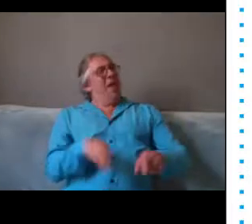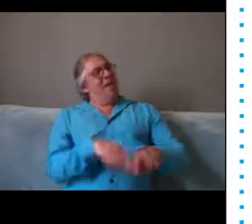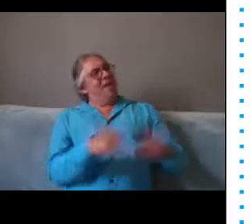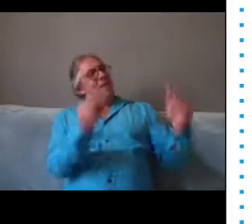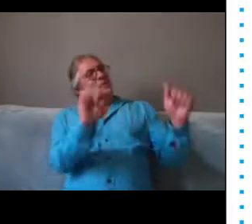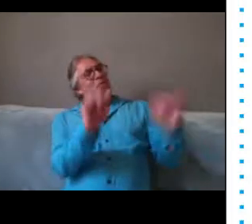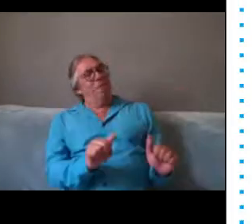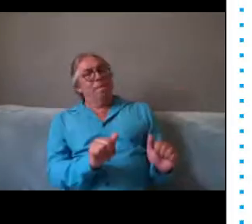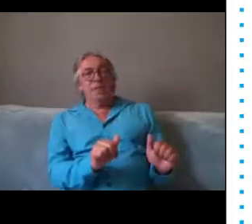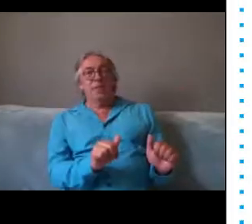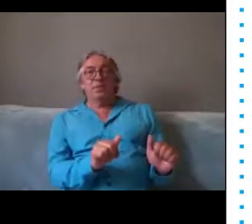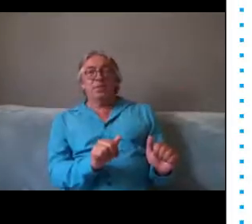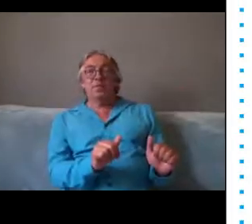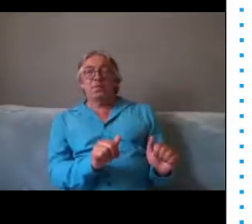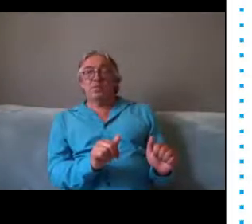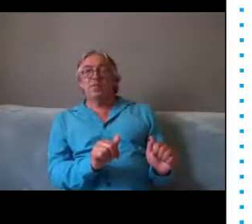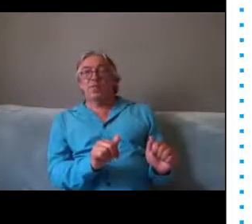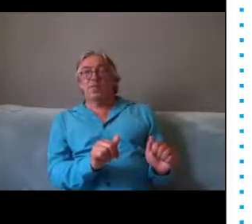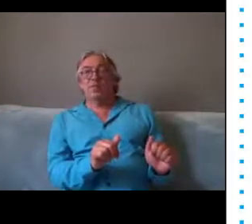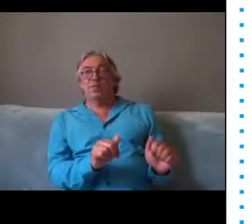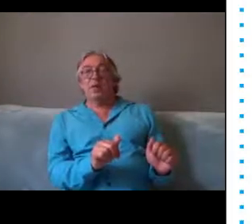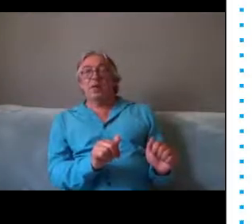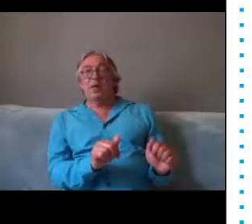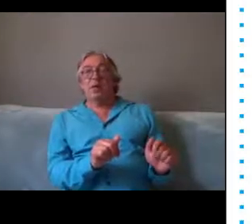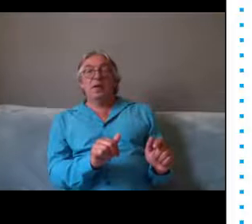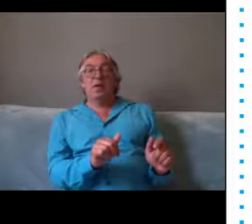As a result of the lack of information I've decided not to go